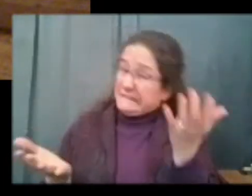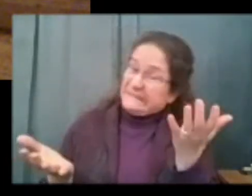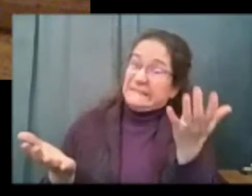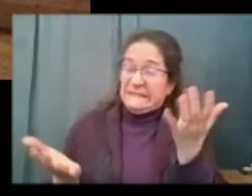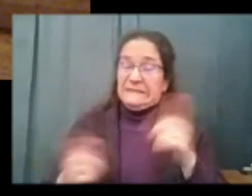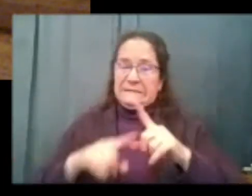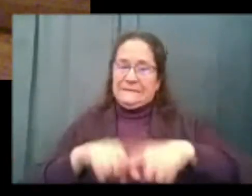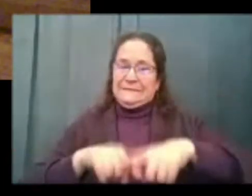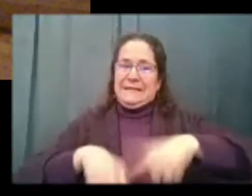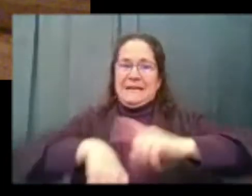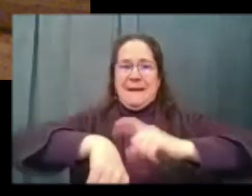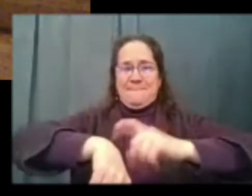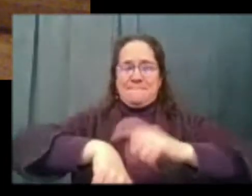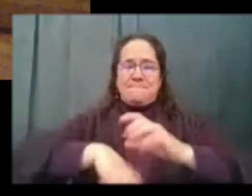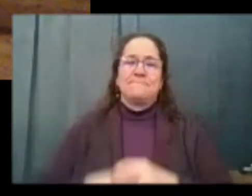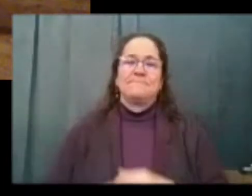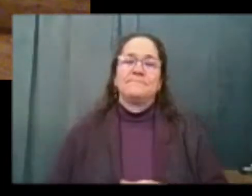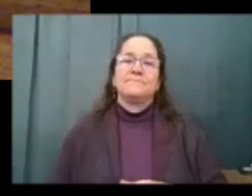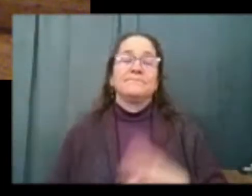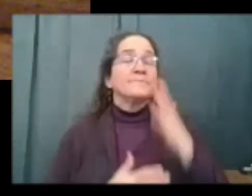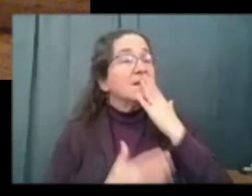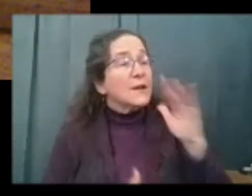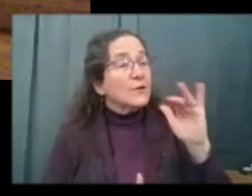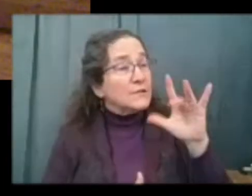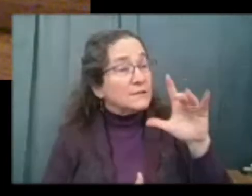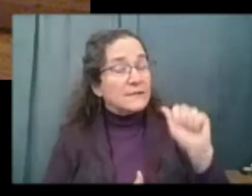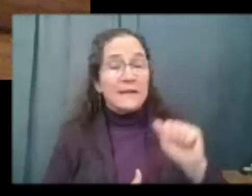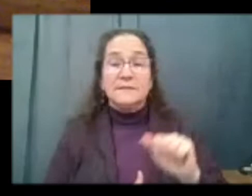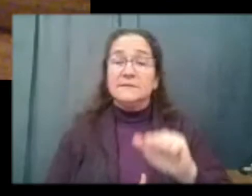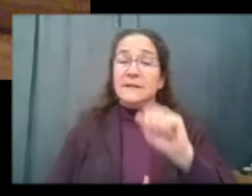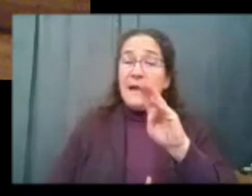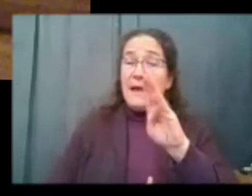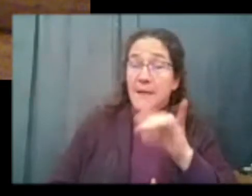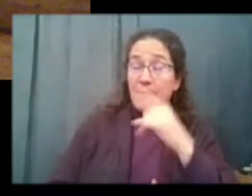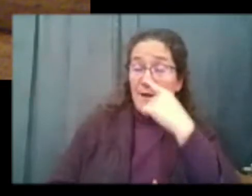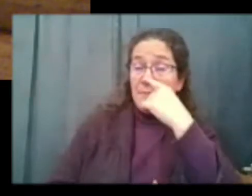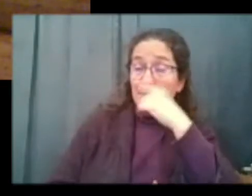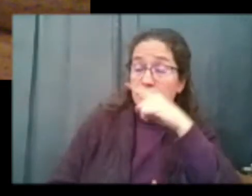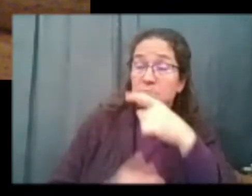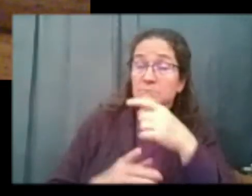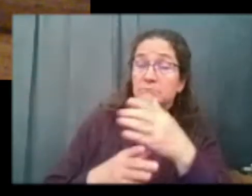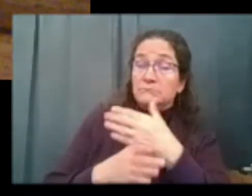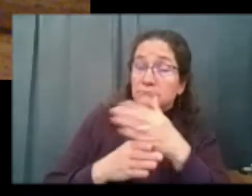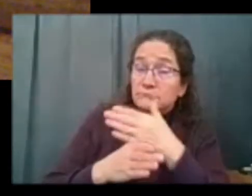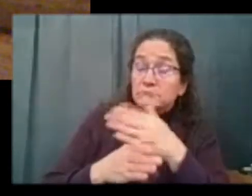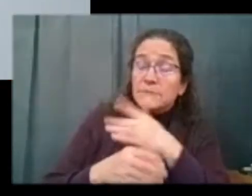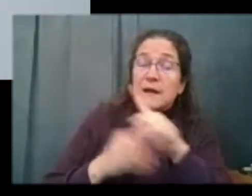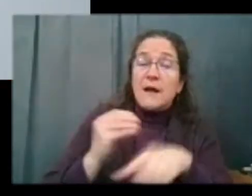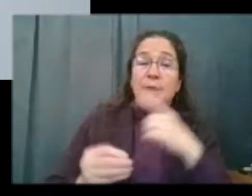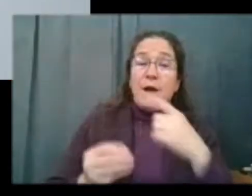Abby, can you share a little bit about the communication, supports and considerations for our learners who are deaf and hard of hearing.